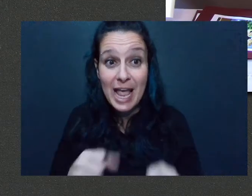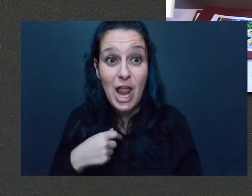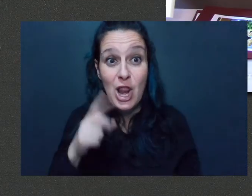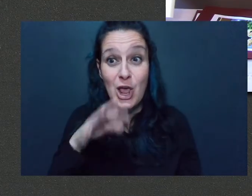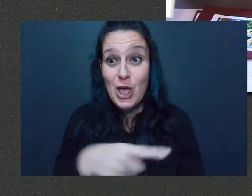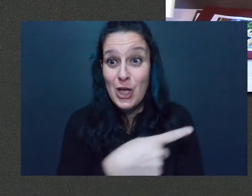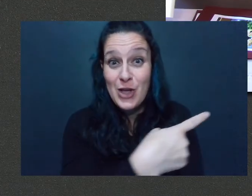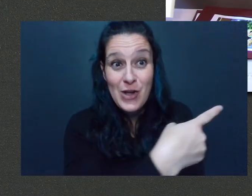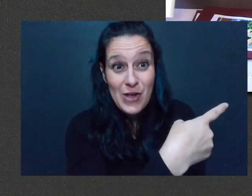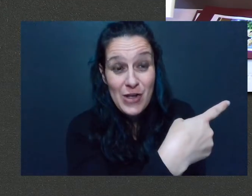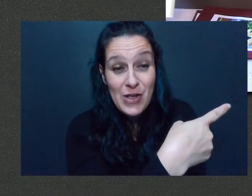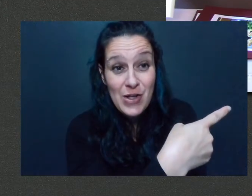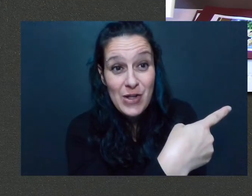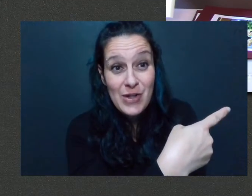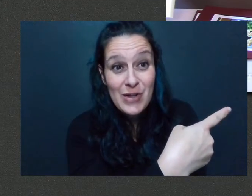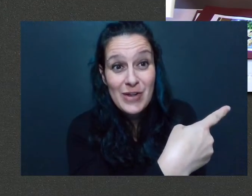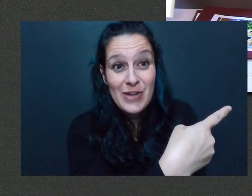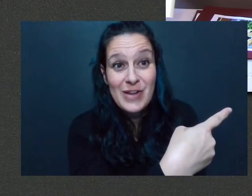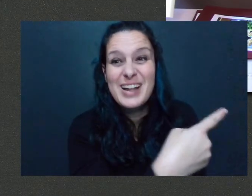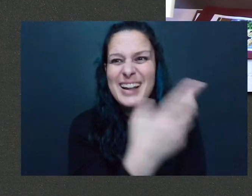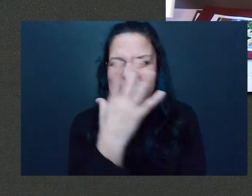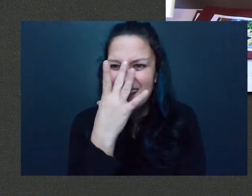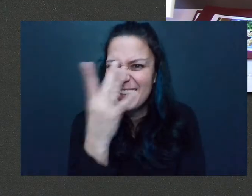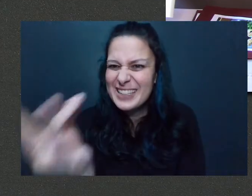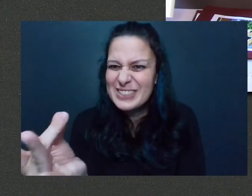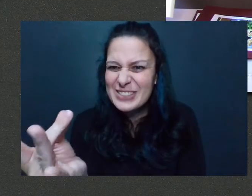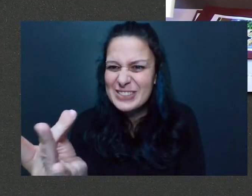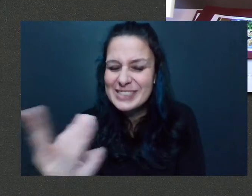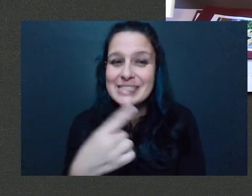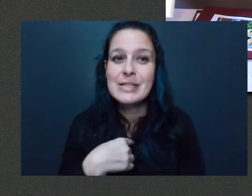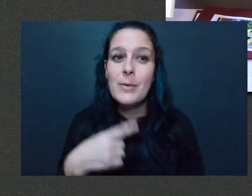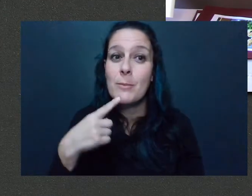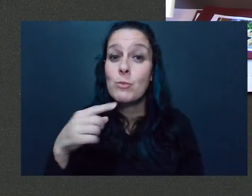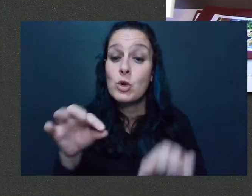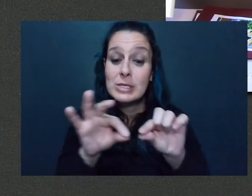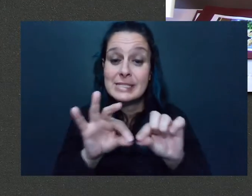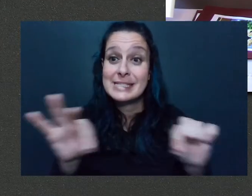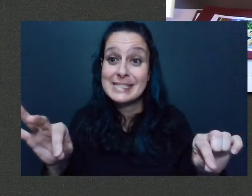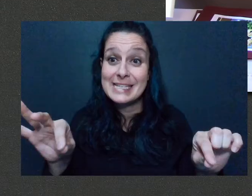Look at that one. That one's interesting, and someone put a stick through the bottom